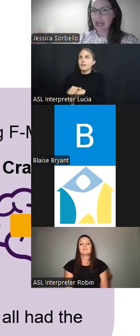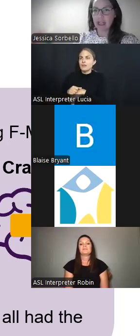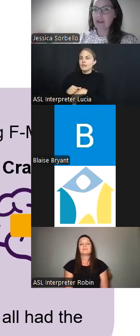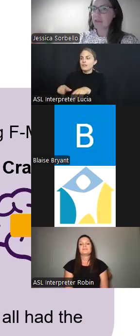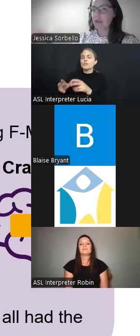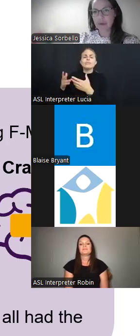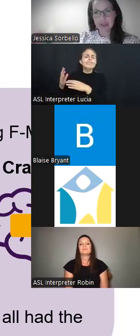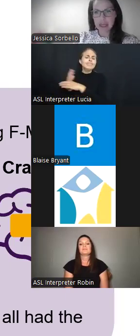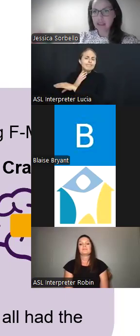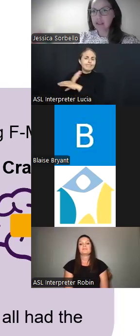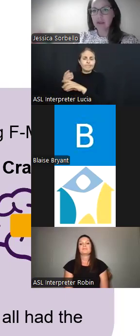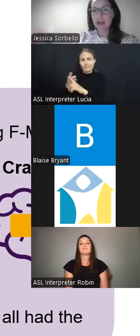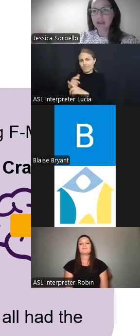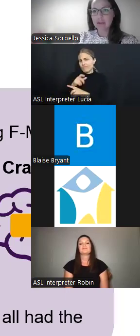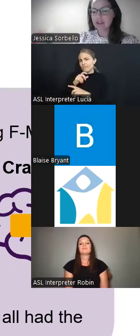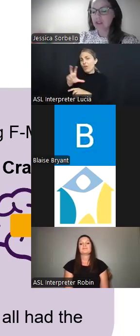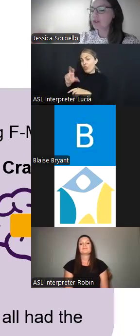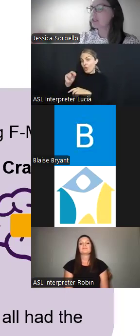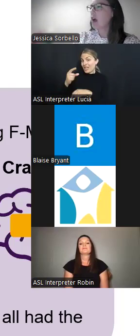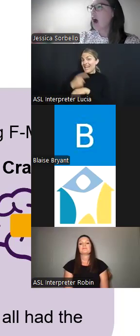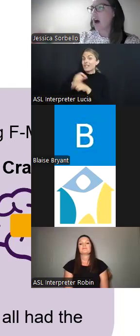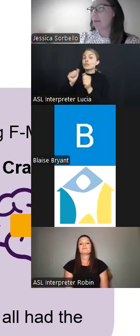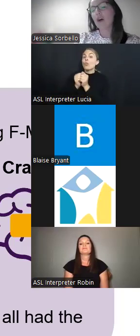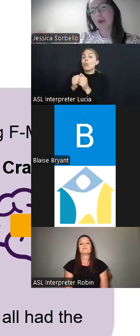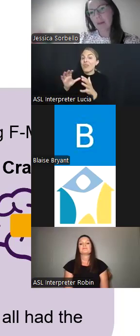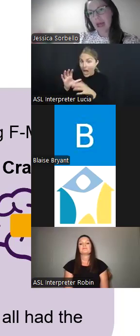What they found is the results were exactly the same for 30